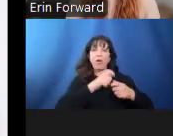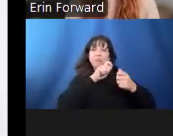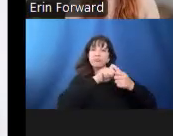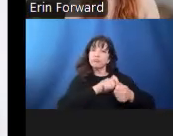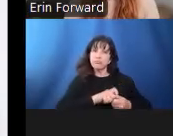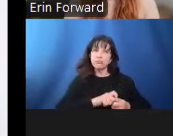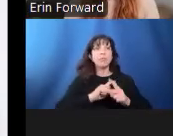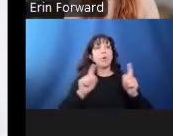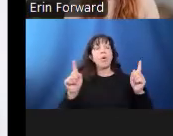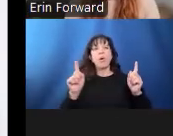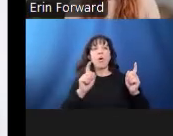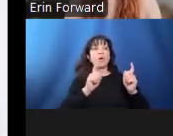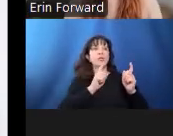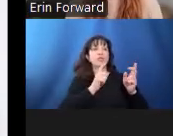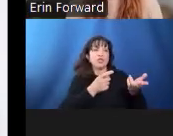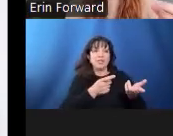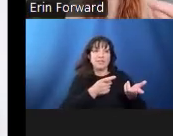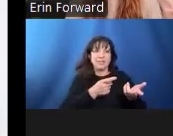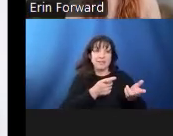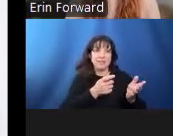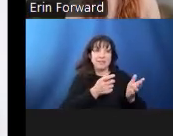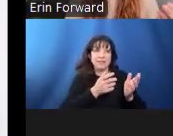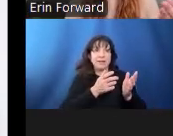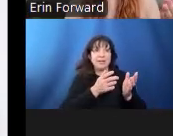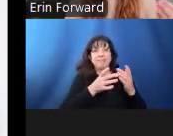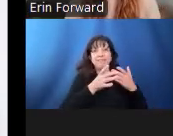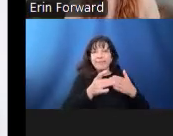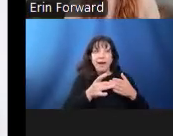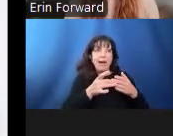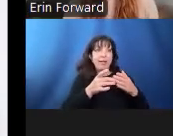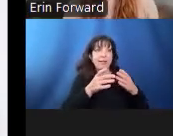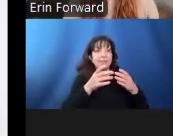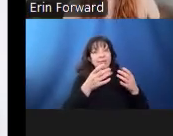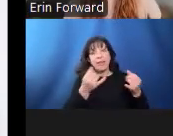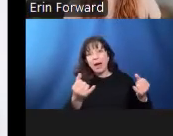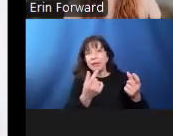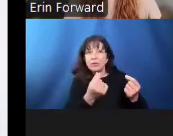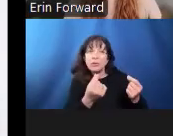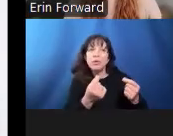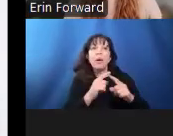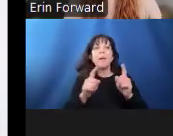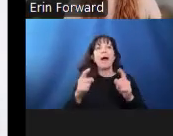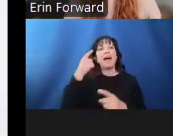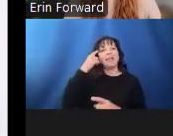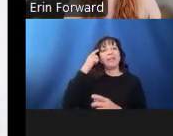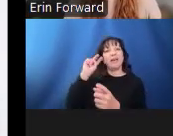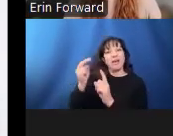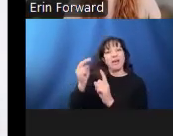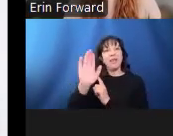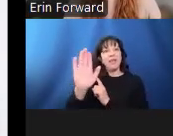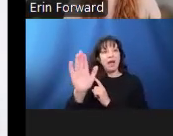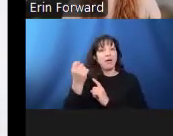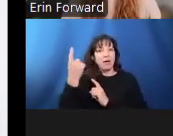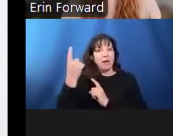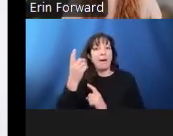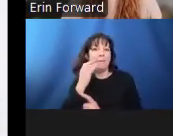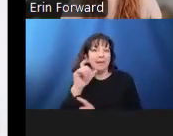textbook for what to do, but we have to think about like, what their understanding of mealtime is, and that can look very